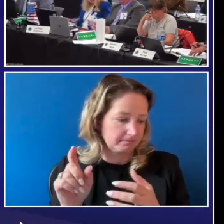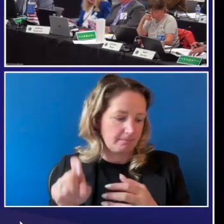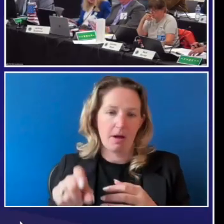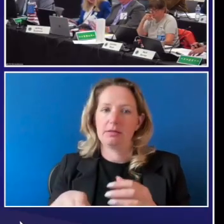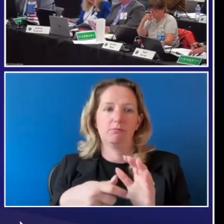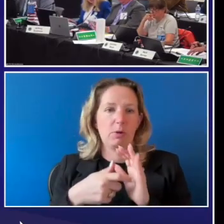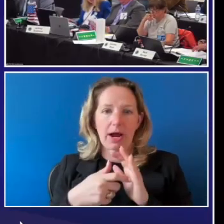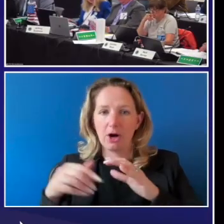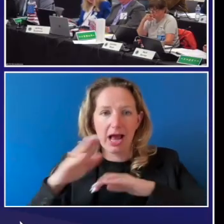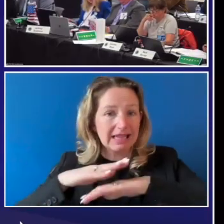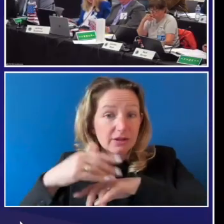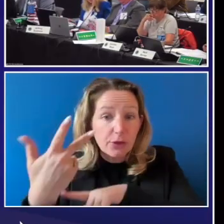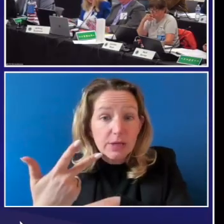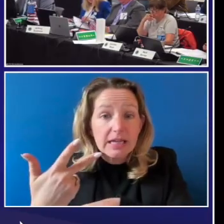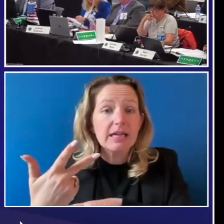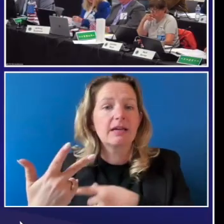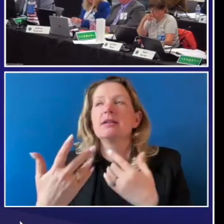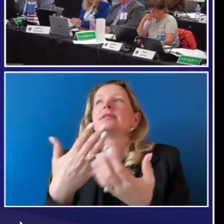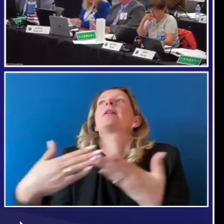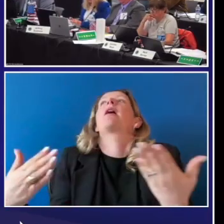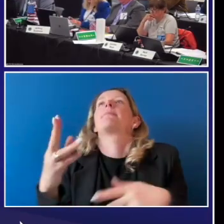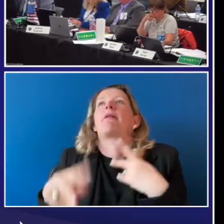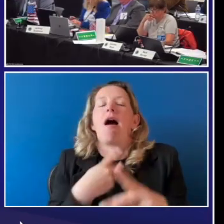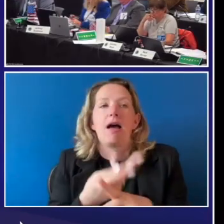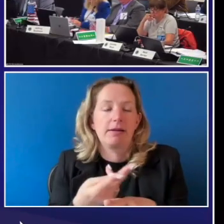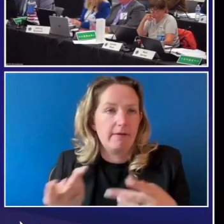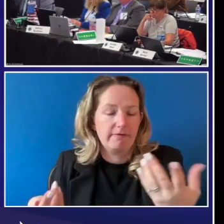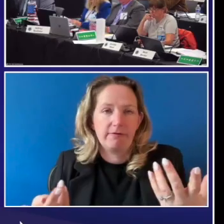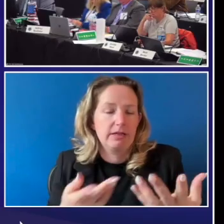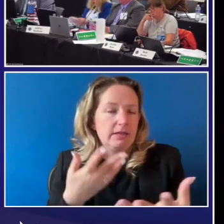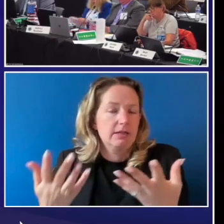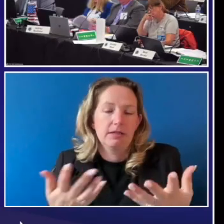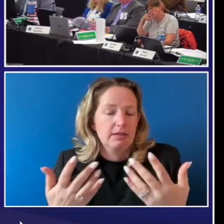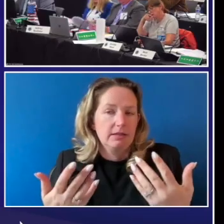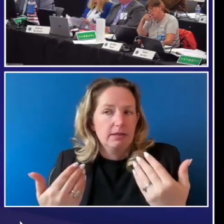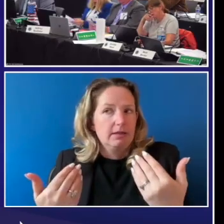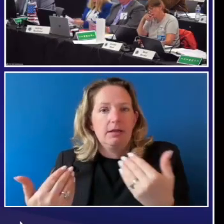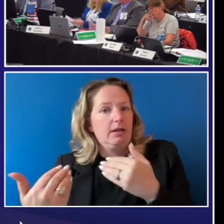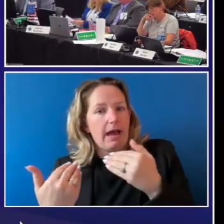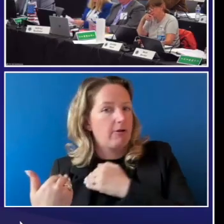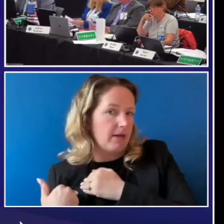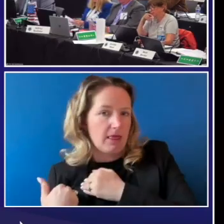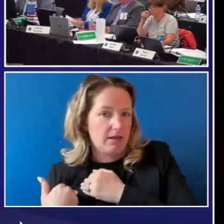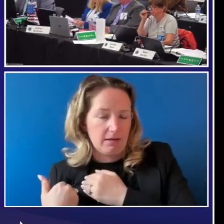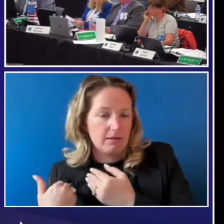Um, that way there's there's some kind of accountability before. So I'm thinking about this, the, the, the, um, metaphor